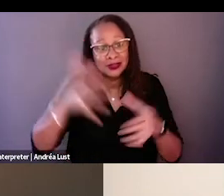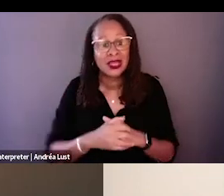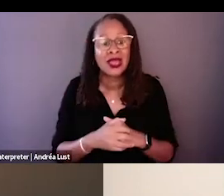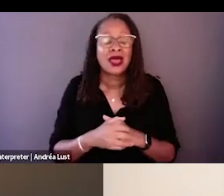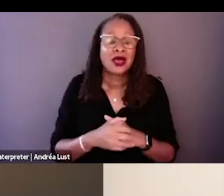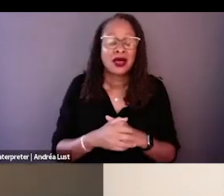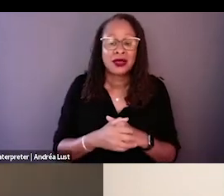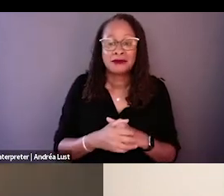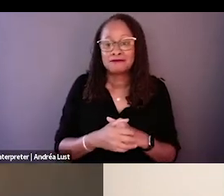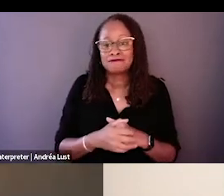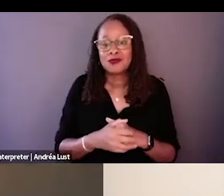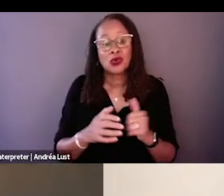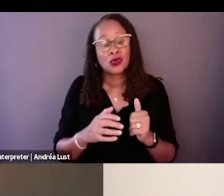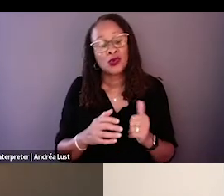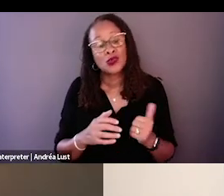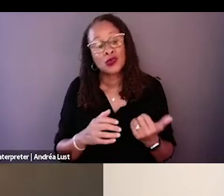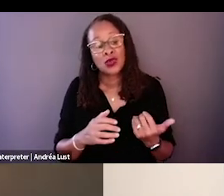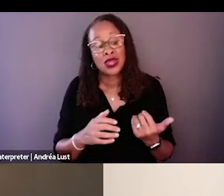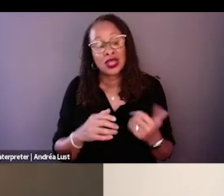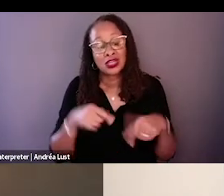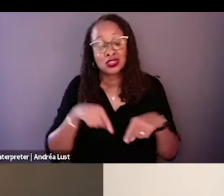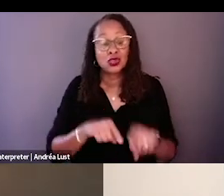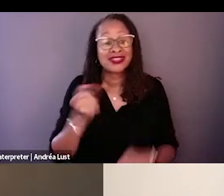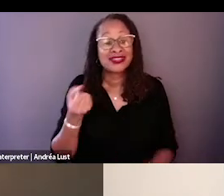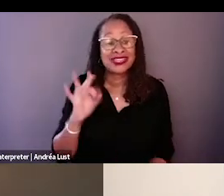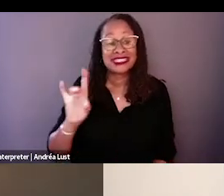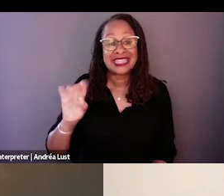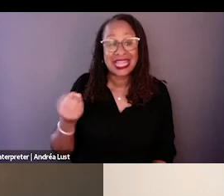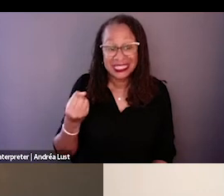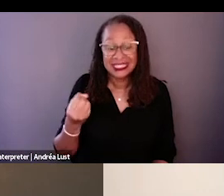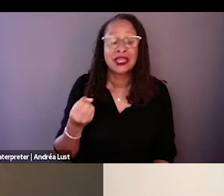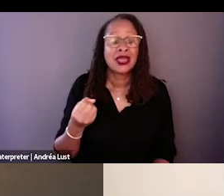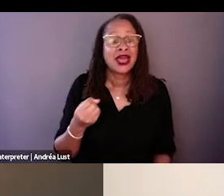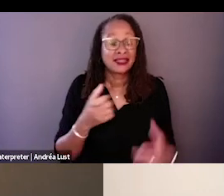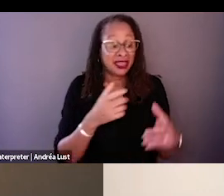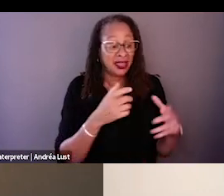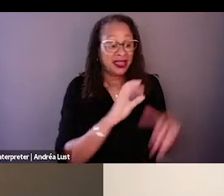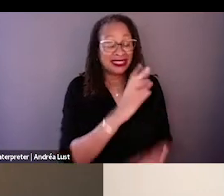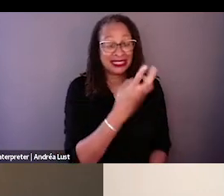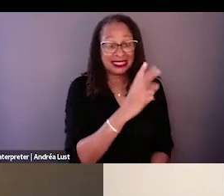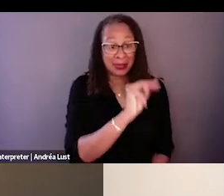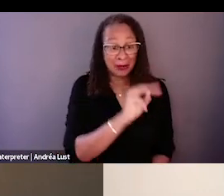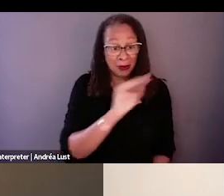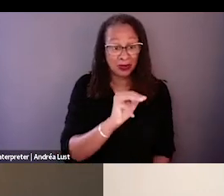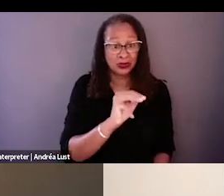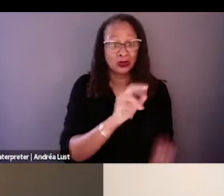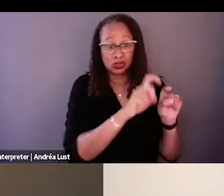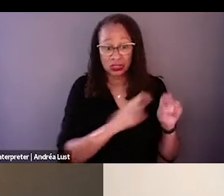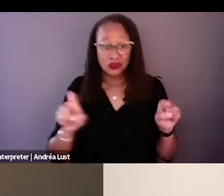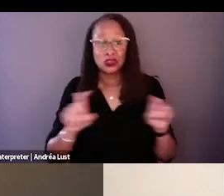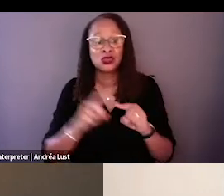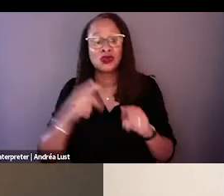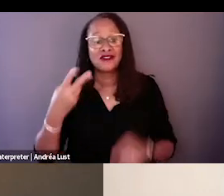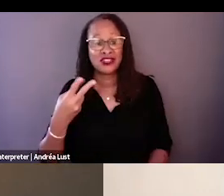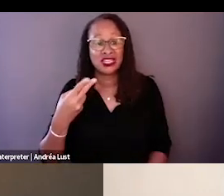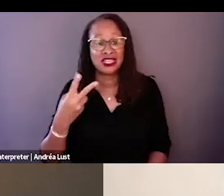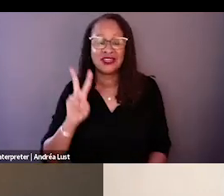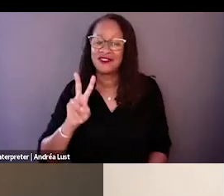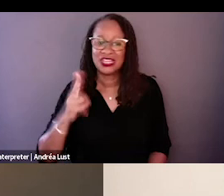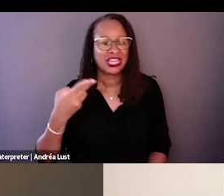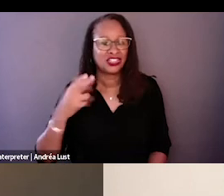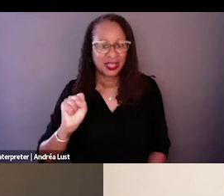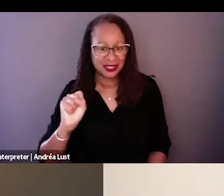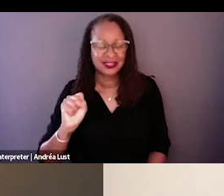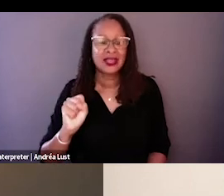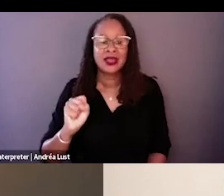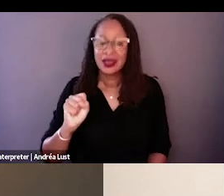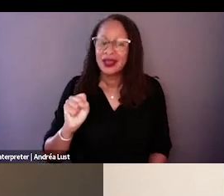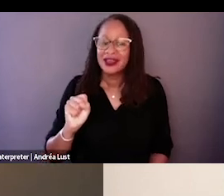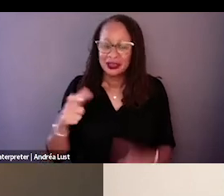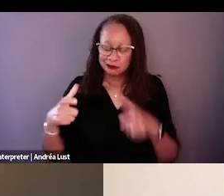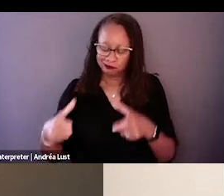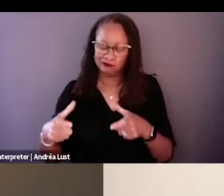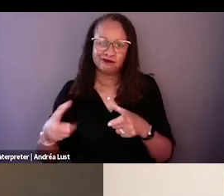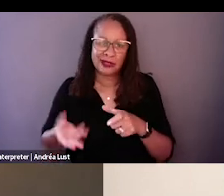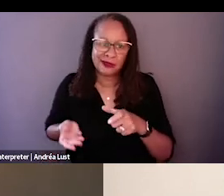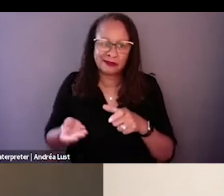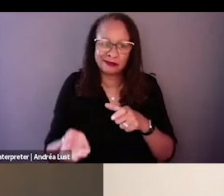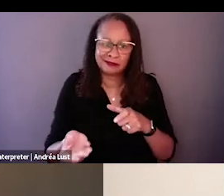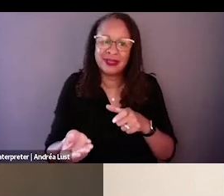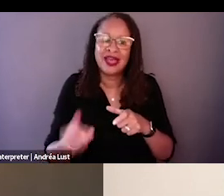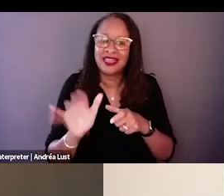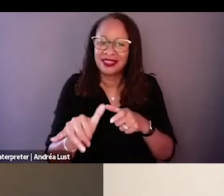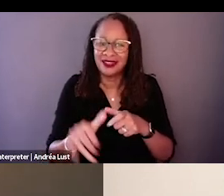film, shows you how fragile film material is, and how lucky we are we have that, and also, the role